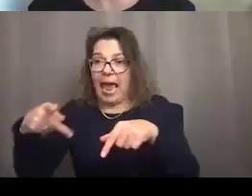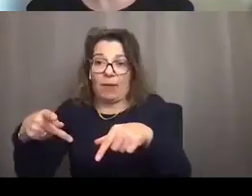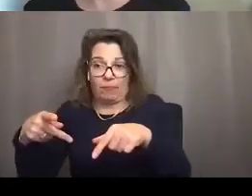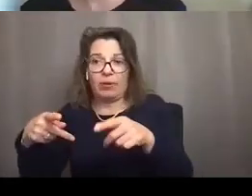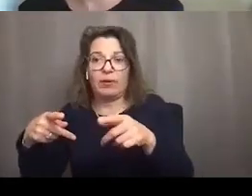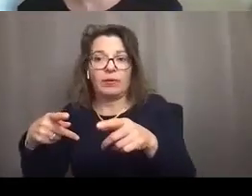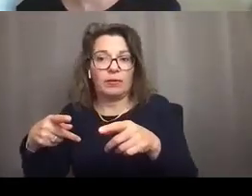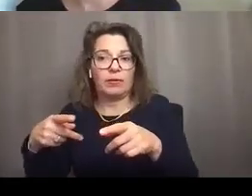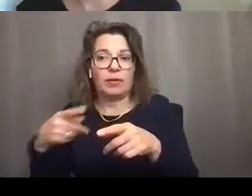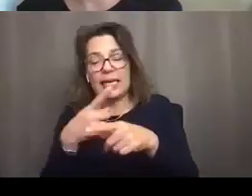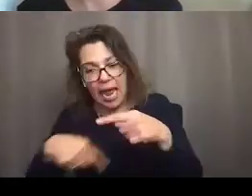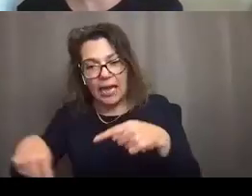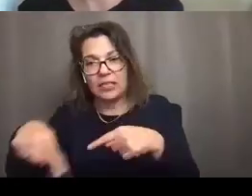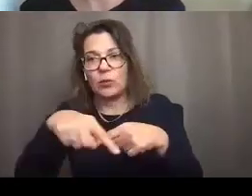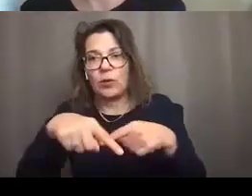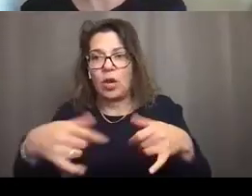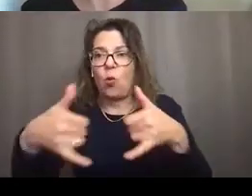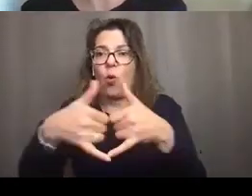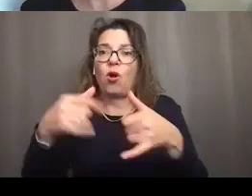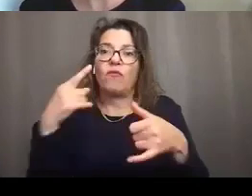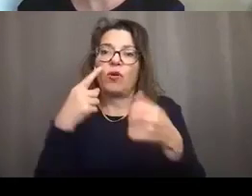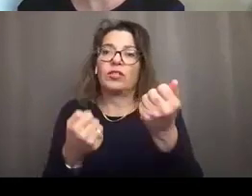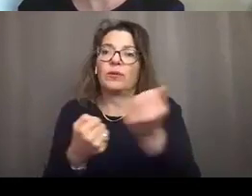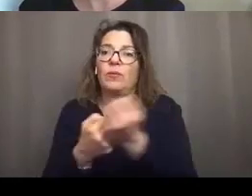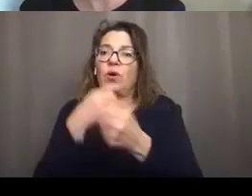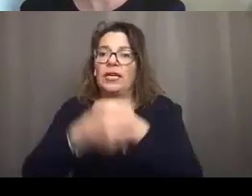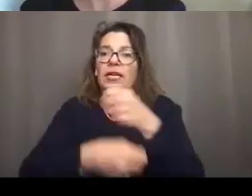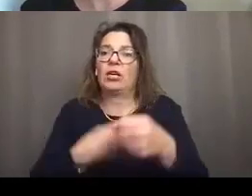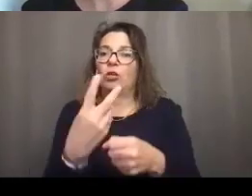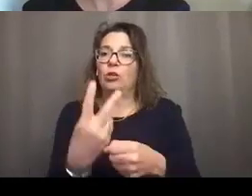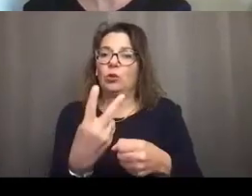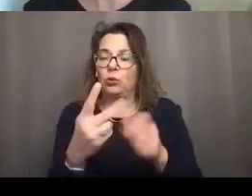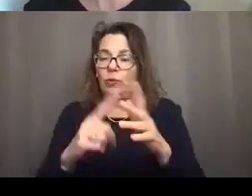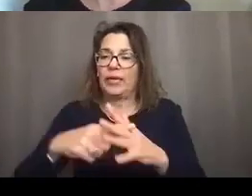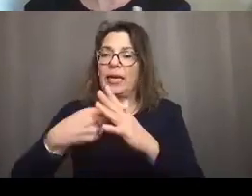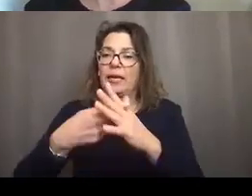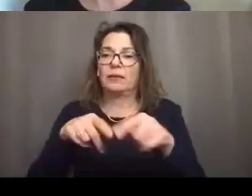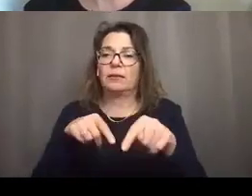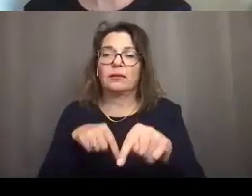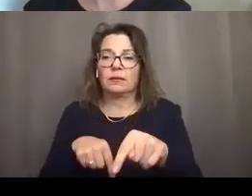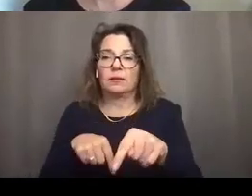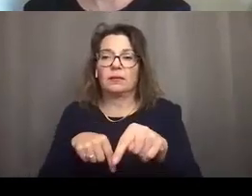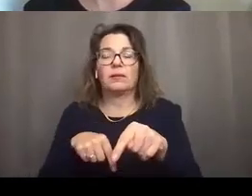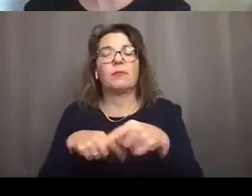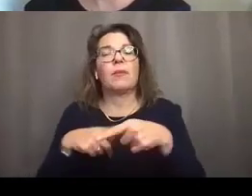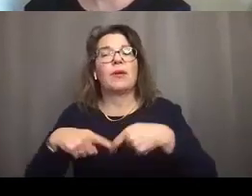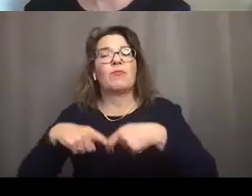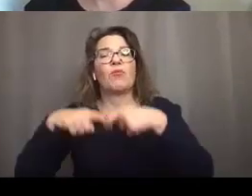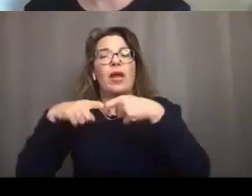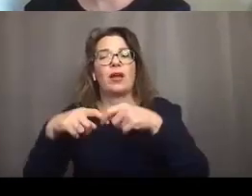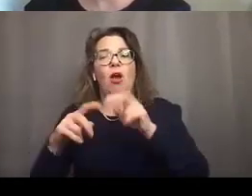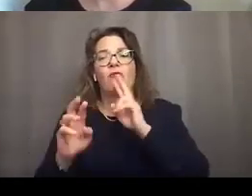and next week your award for support year 2 is going to begin, you might have a little break on RePORTER depending on that timing.